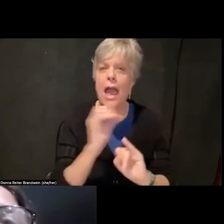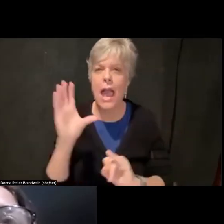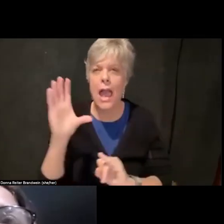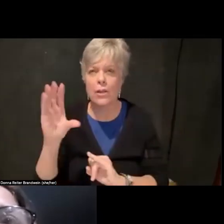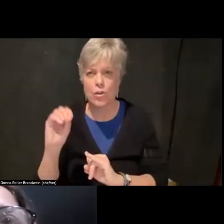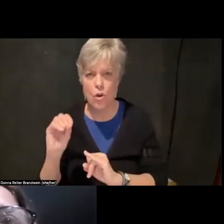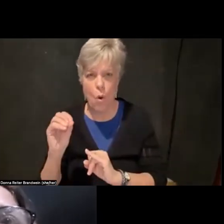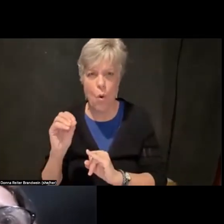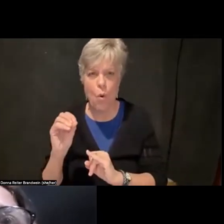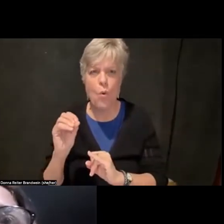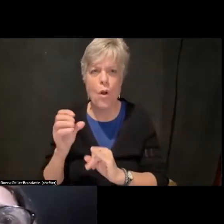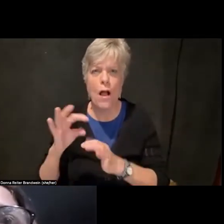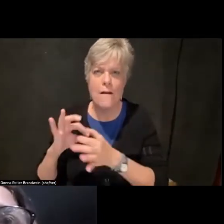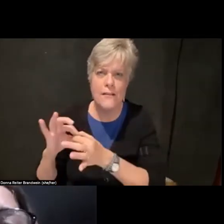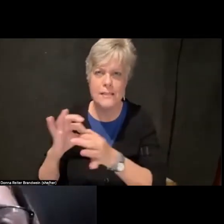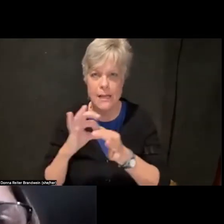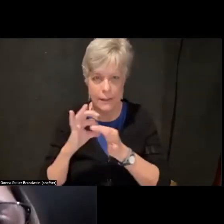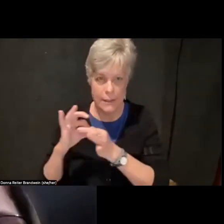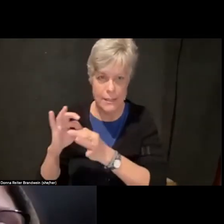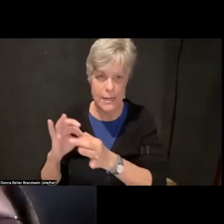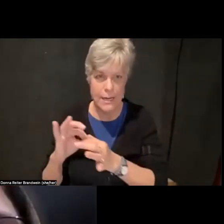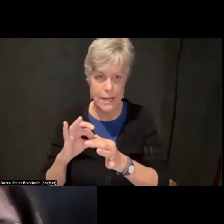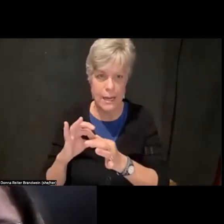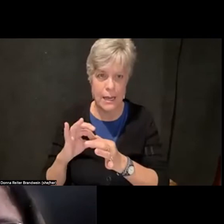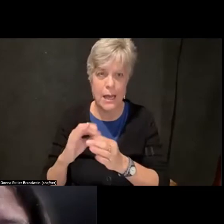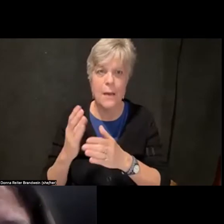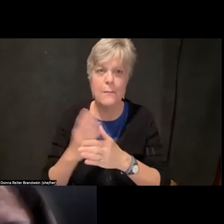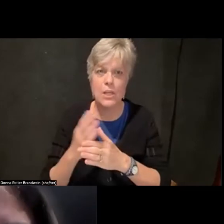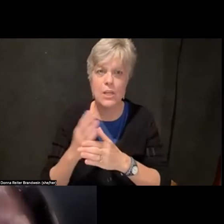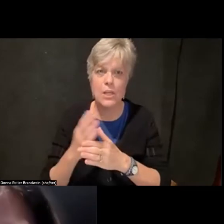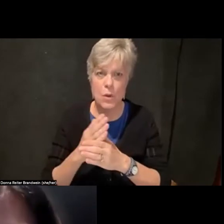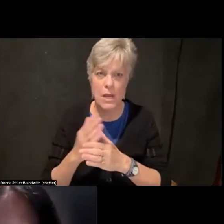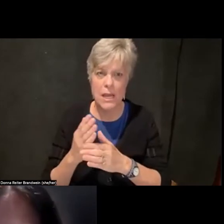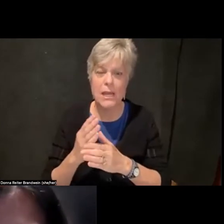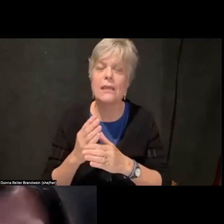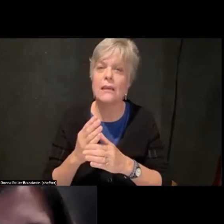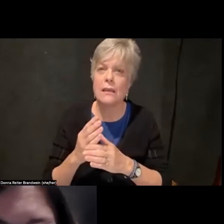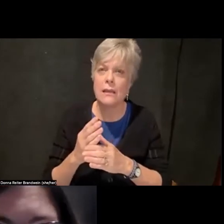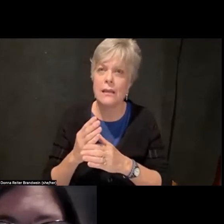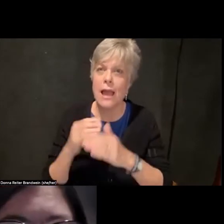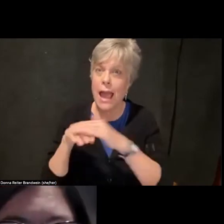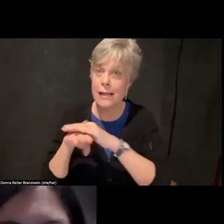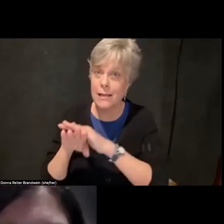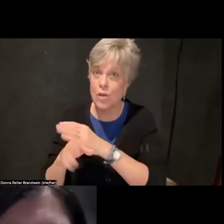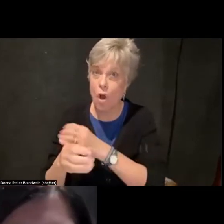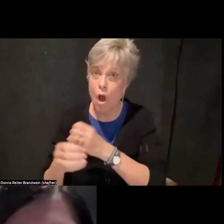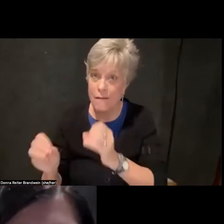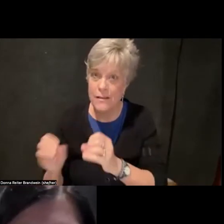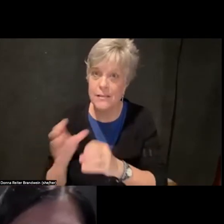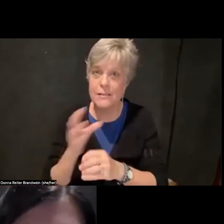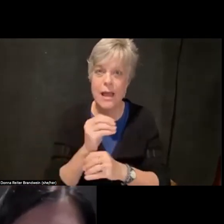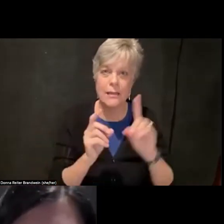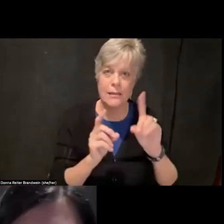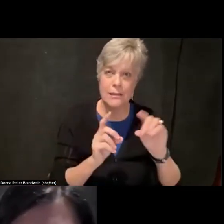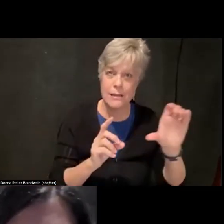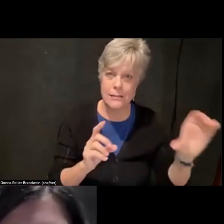and disability resource centers? So it seems like this is another great question about the tension that's been coming up